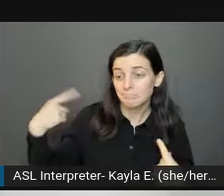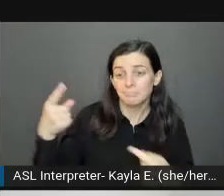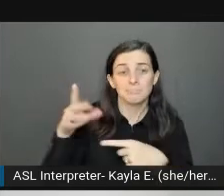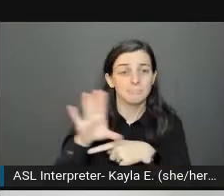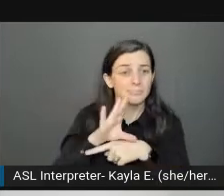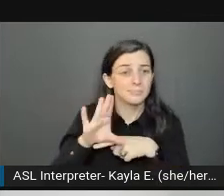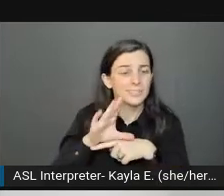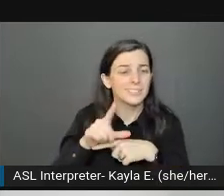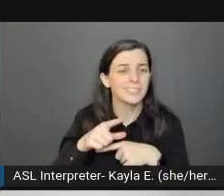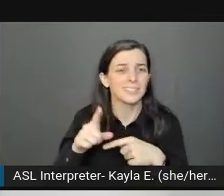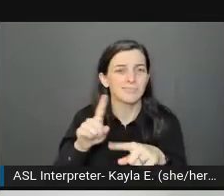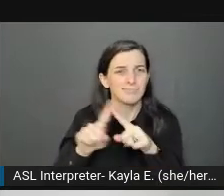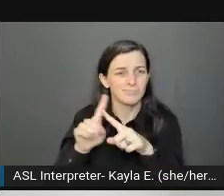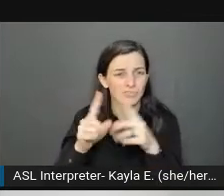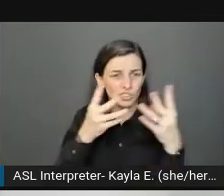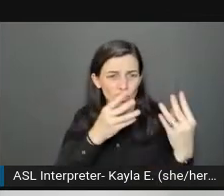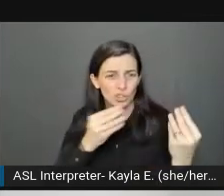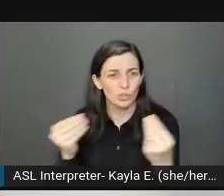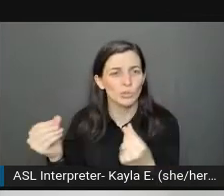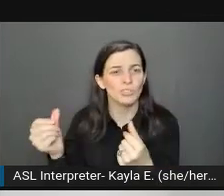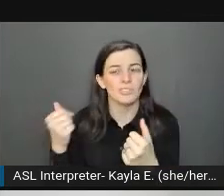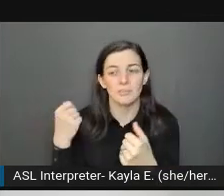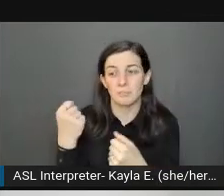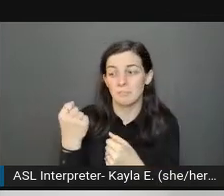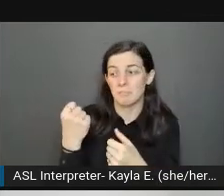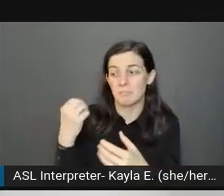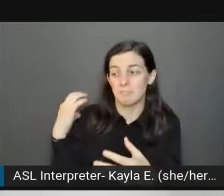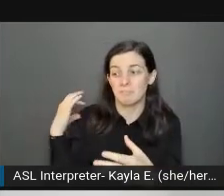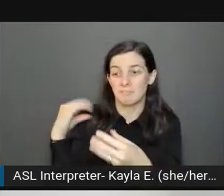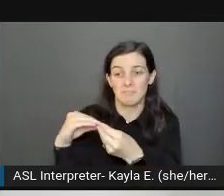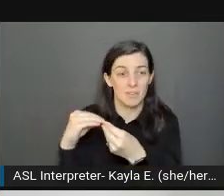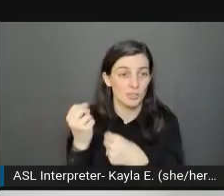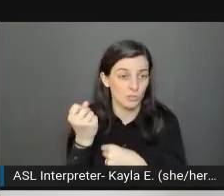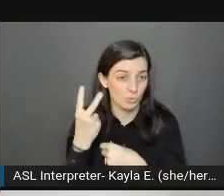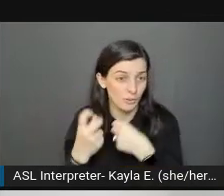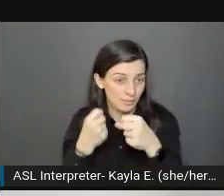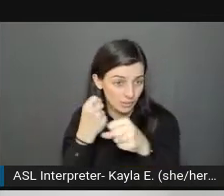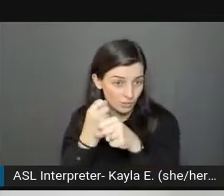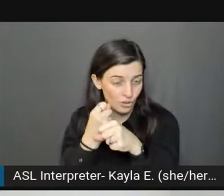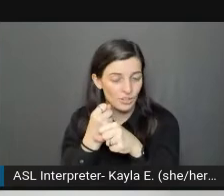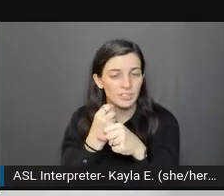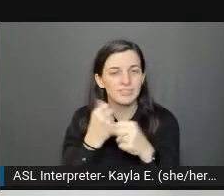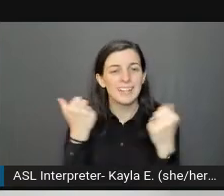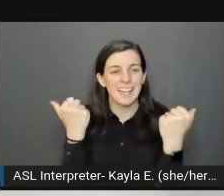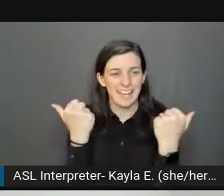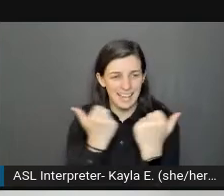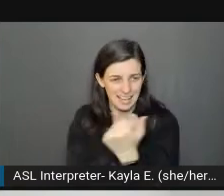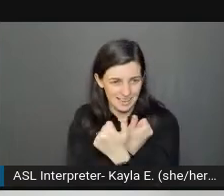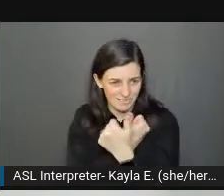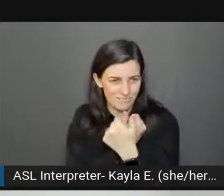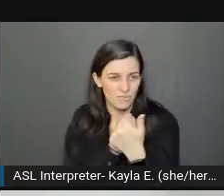and solutions for the last 12 years. Everything has an underlying social aspect to it.